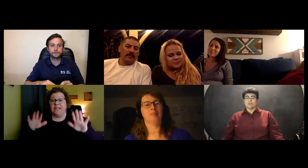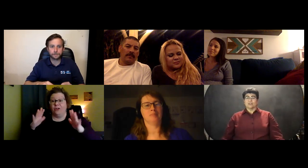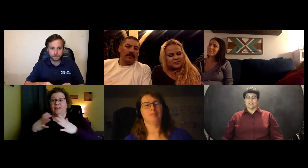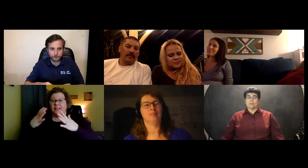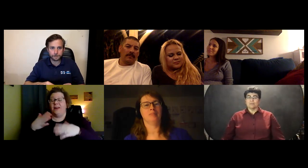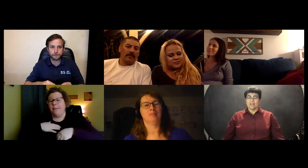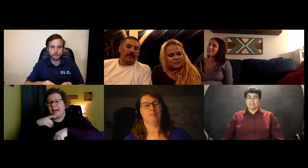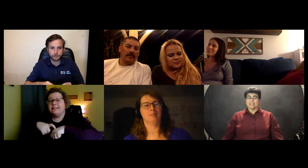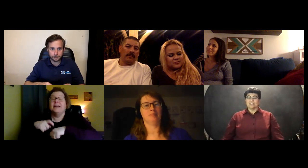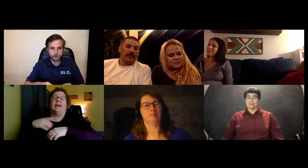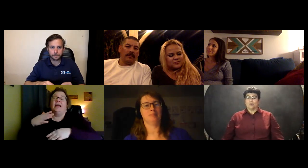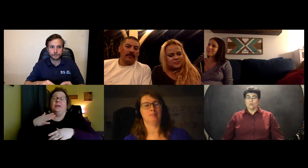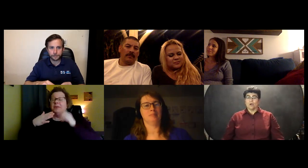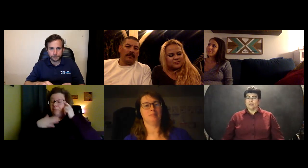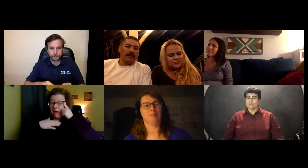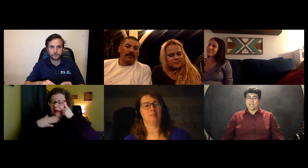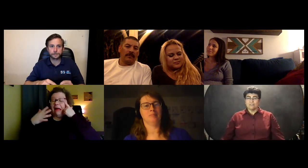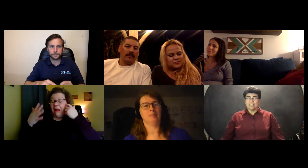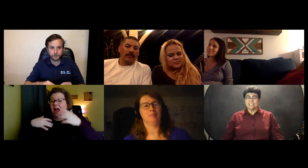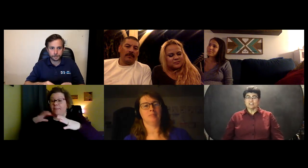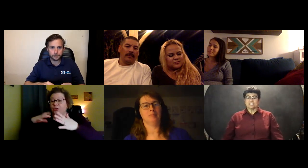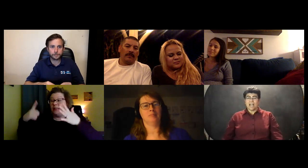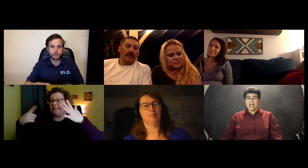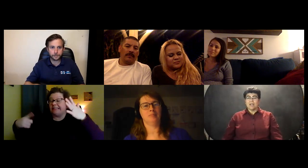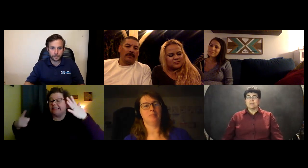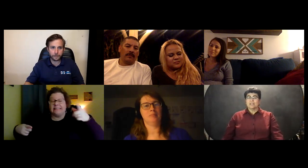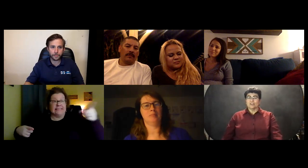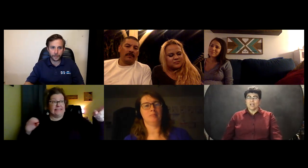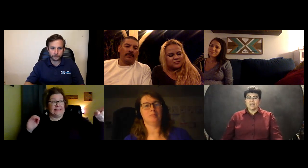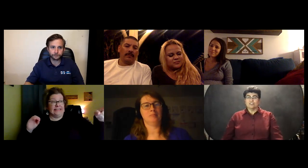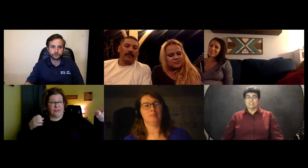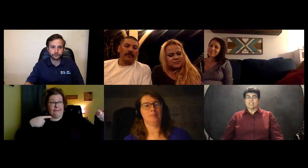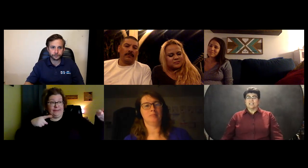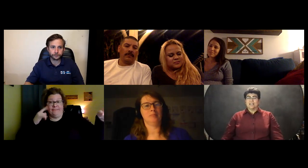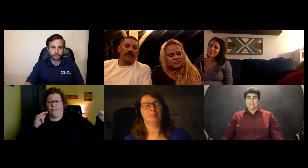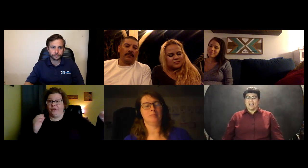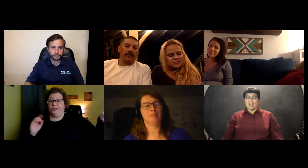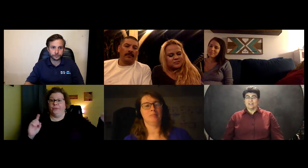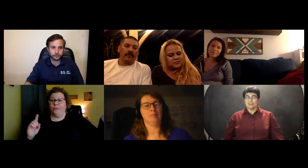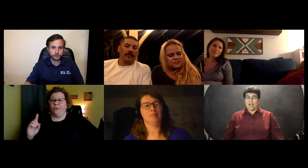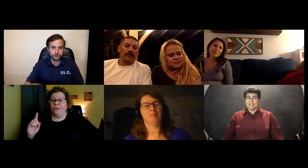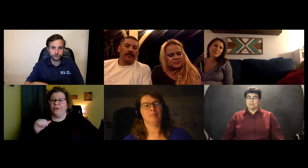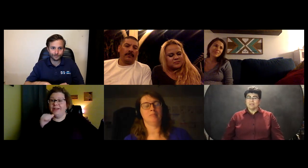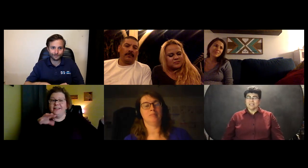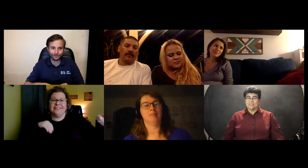they're not providing thing you know you're sacrificing your time